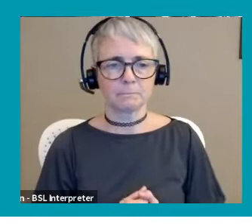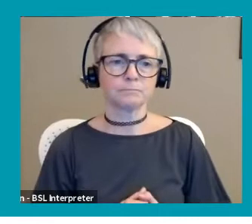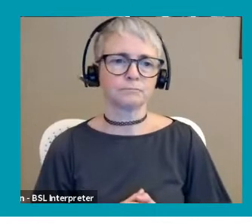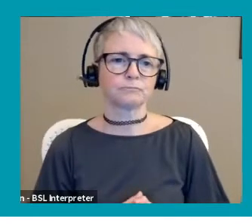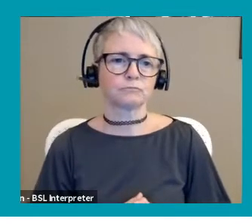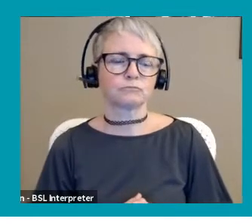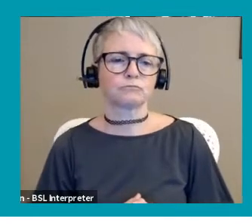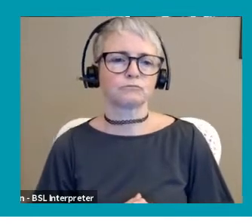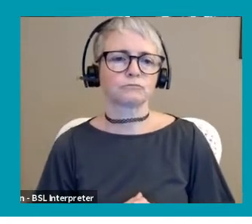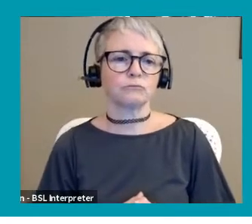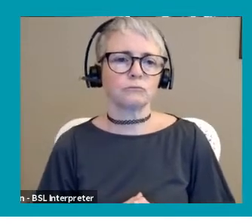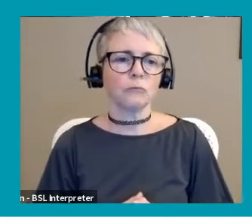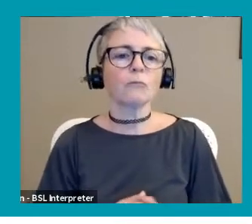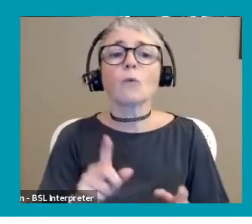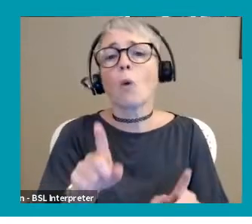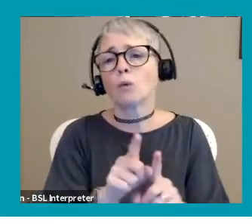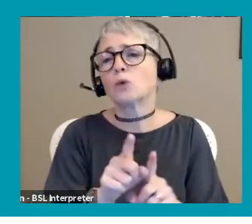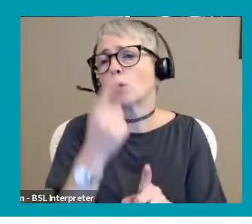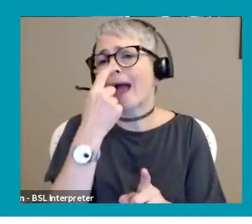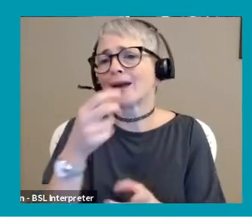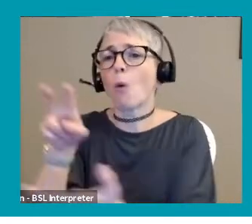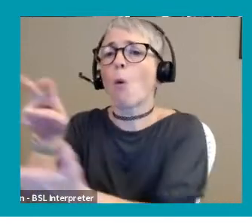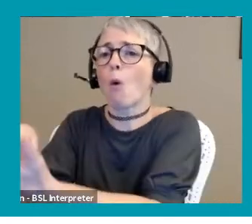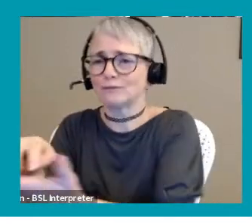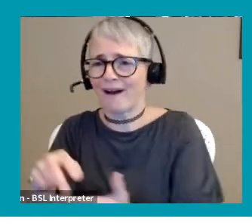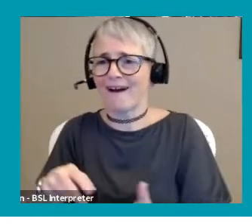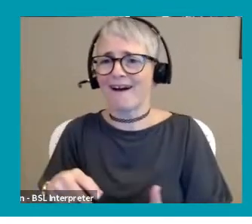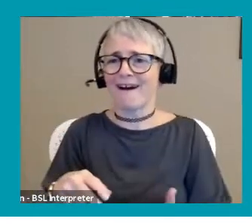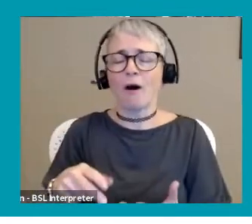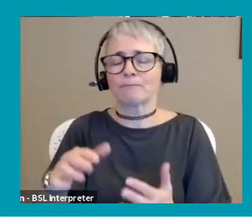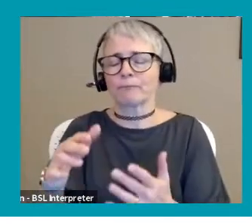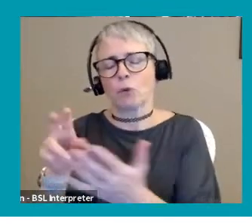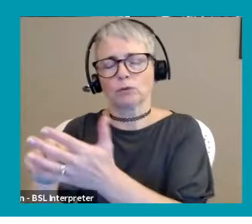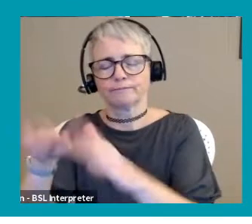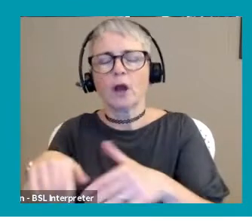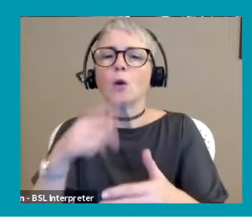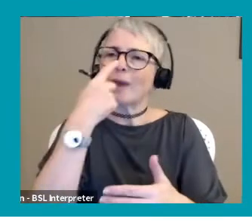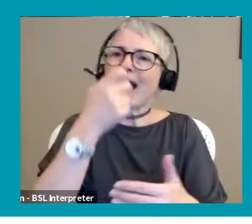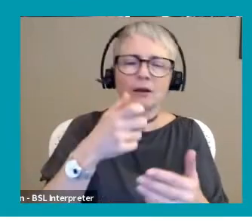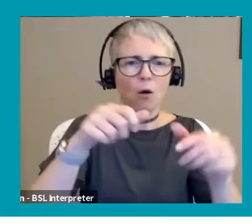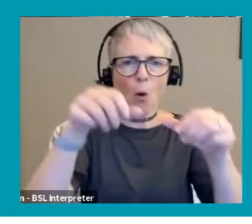can order the spreadsheet by location and by what type of accreditation the